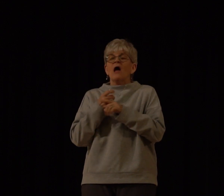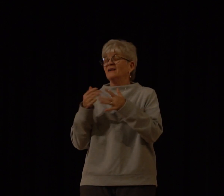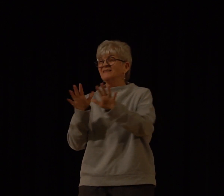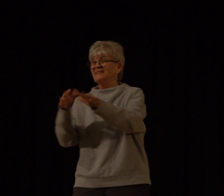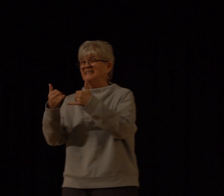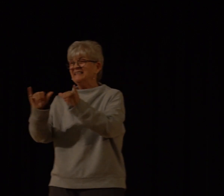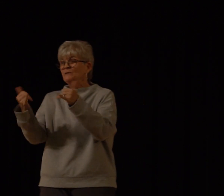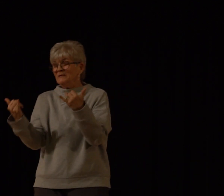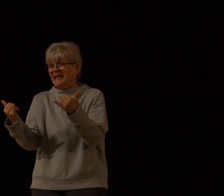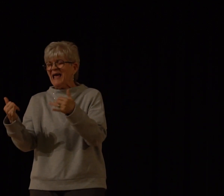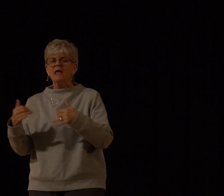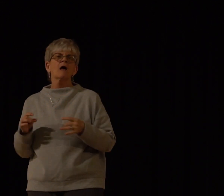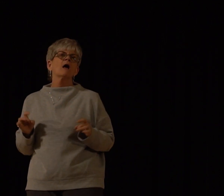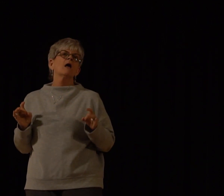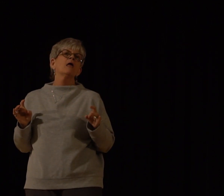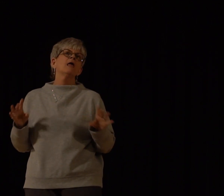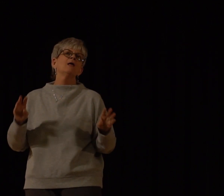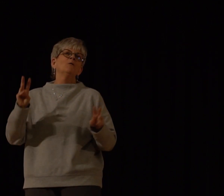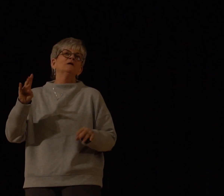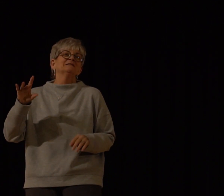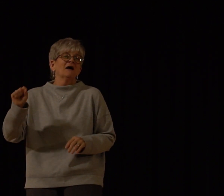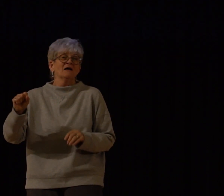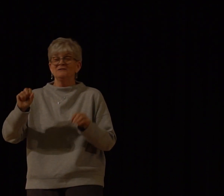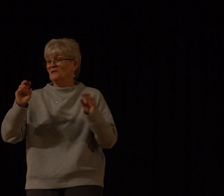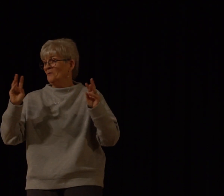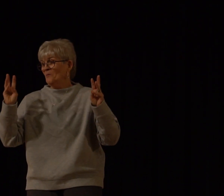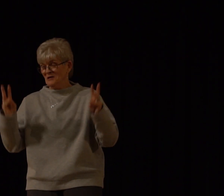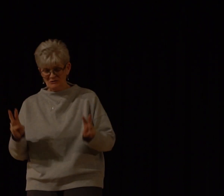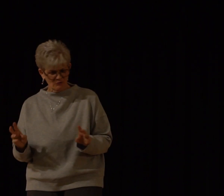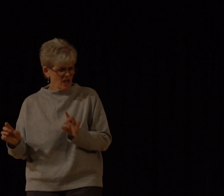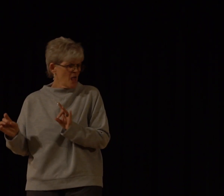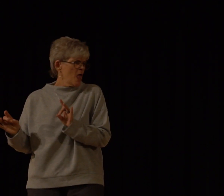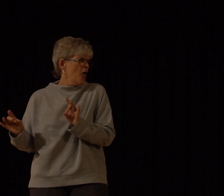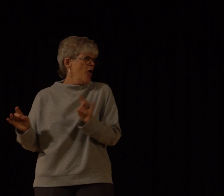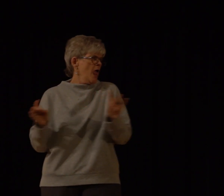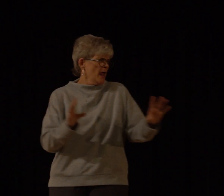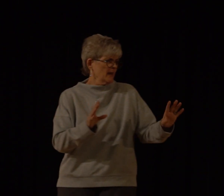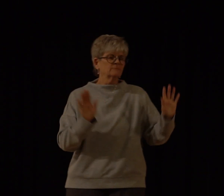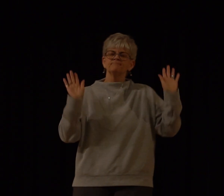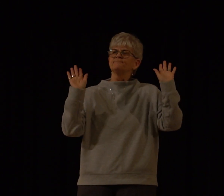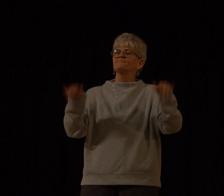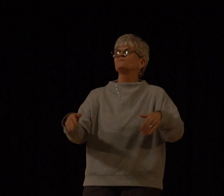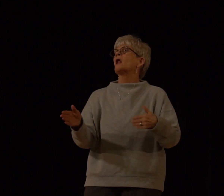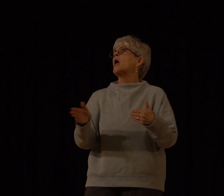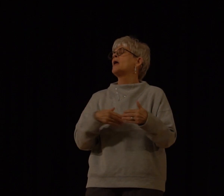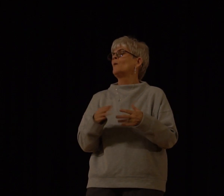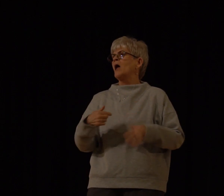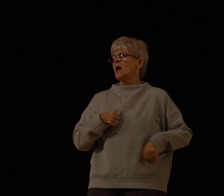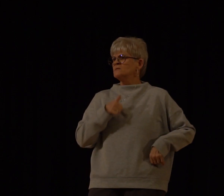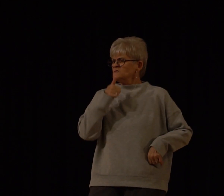I was freezing. Still to this day I hate Wisconsin winters! Anyway,